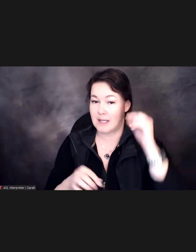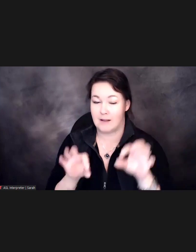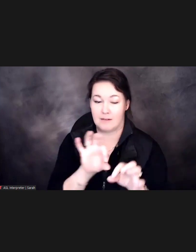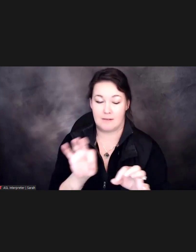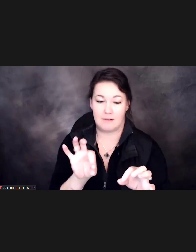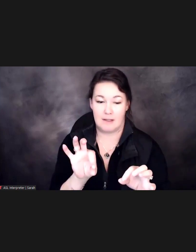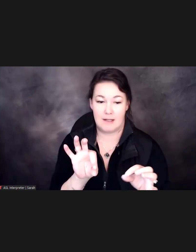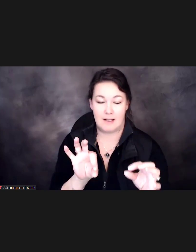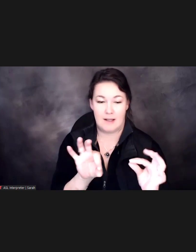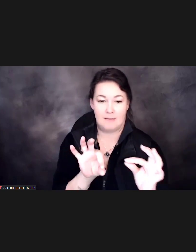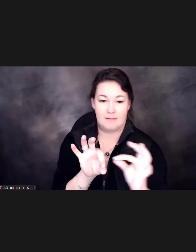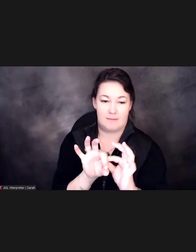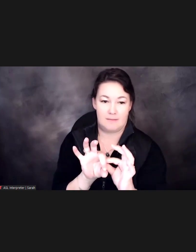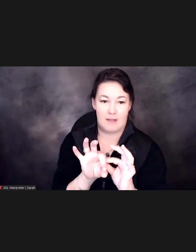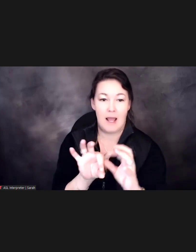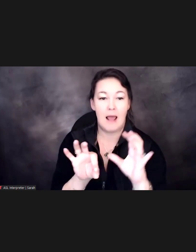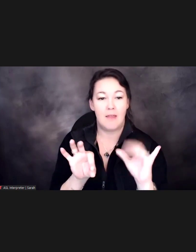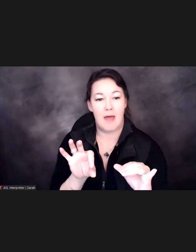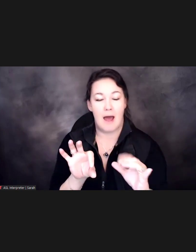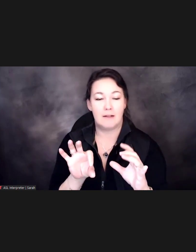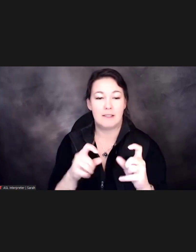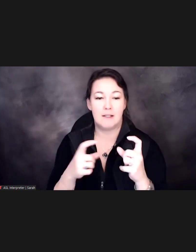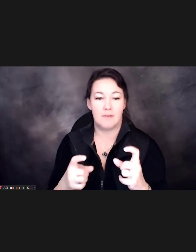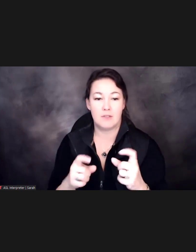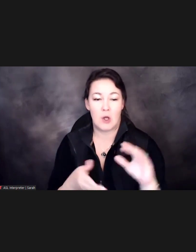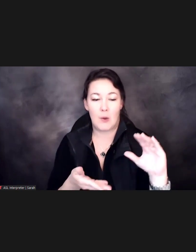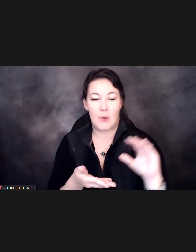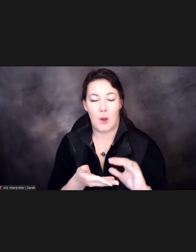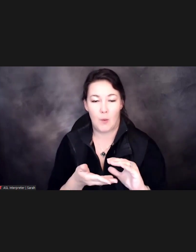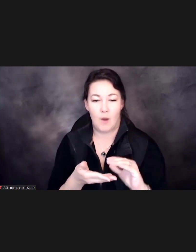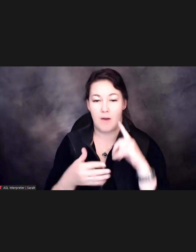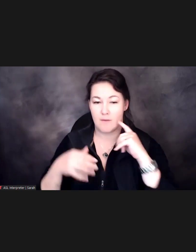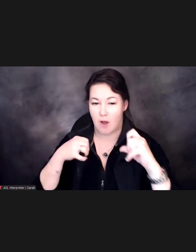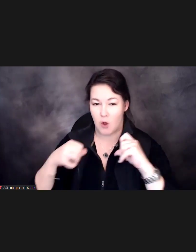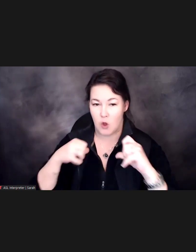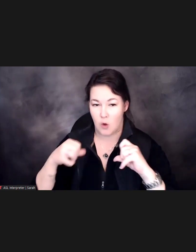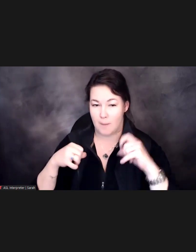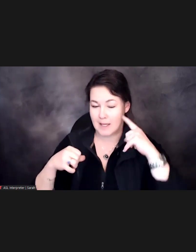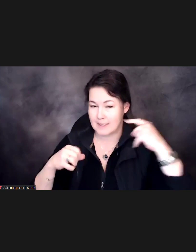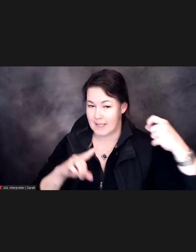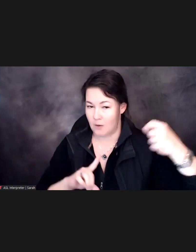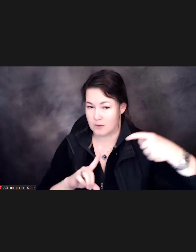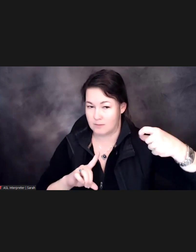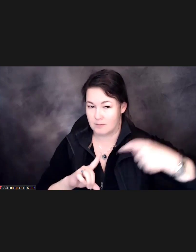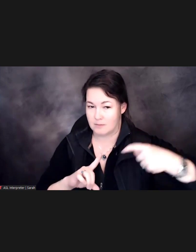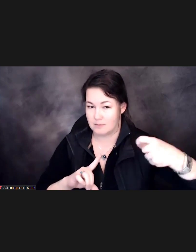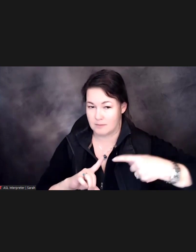is in the ear canal delivers a low-volume sound stimulus into the ear.